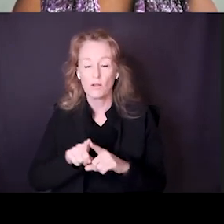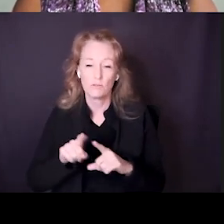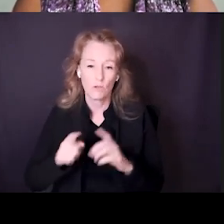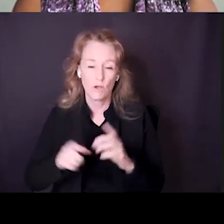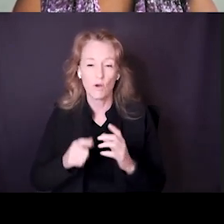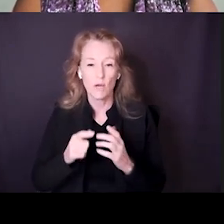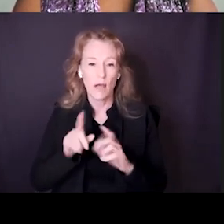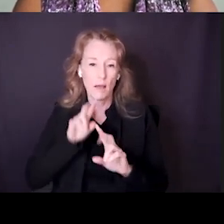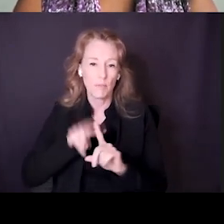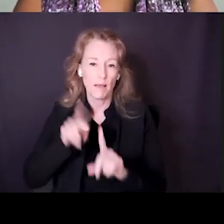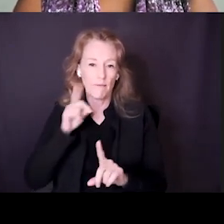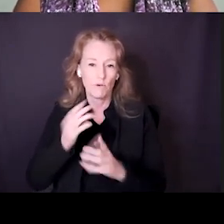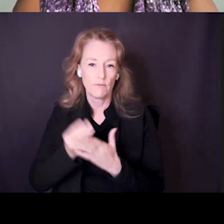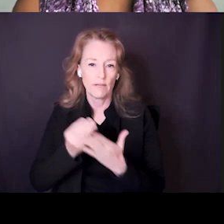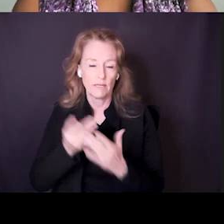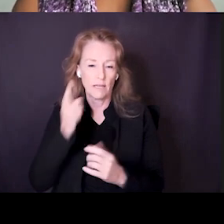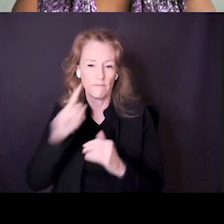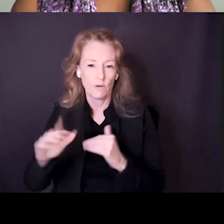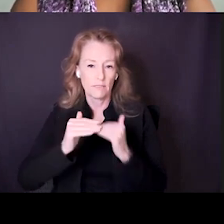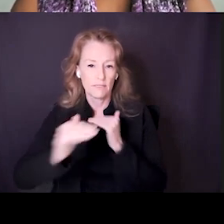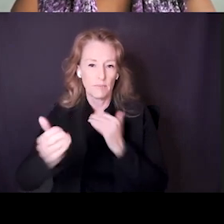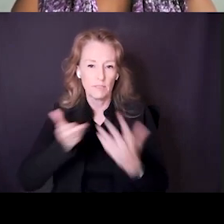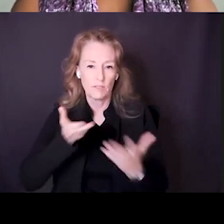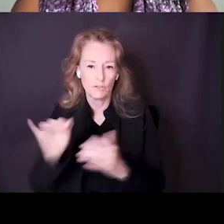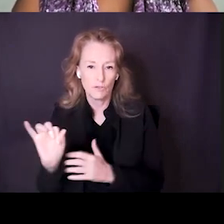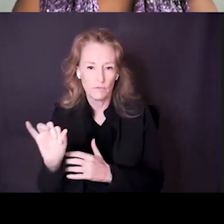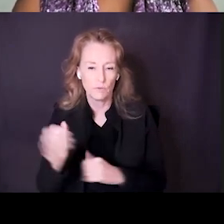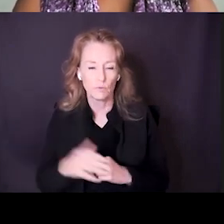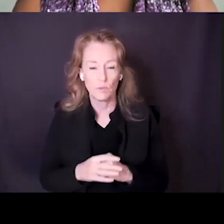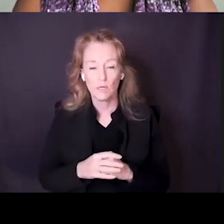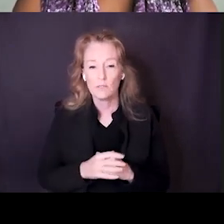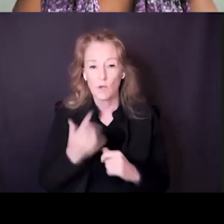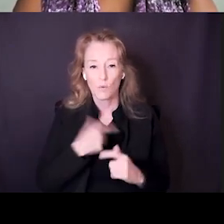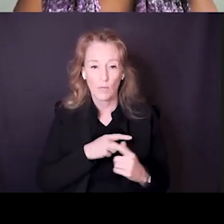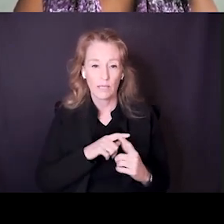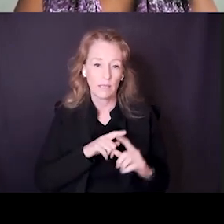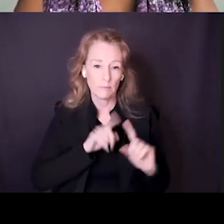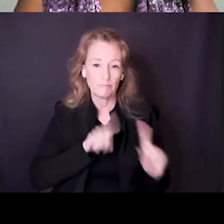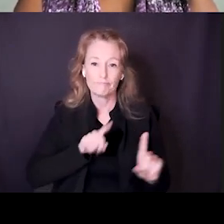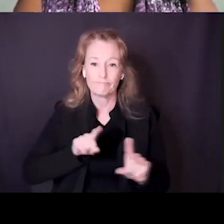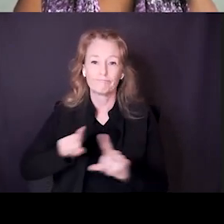SO WE MET WITH A GOOD NUMBER OF THE TEAMS AND HAD A FOLLOWUP AND LOOKING AT